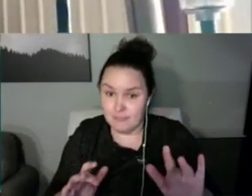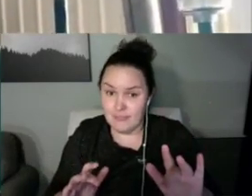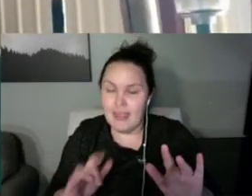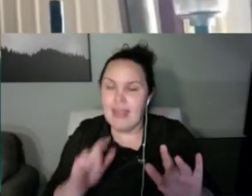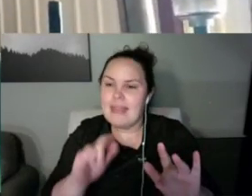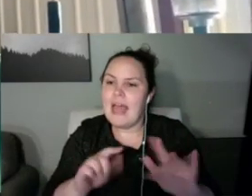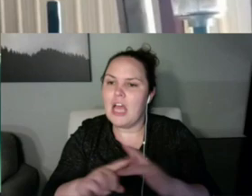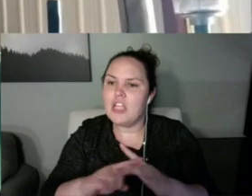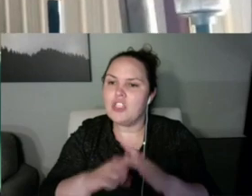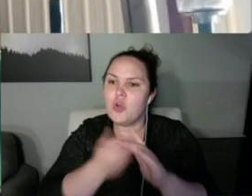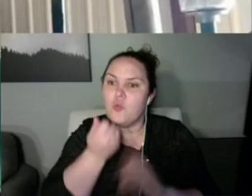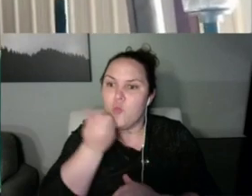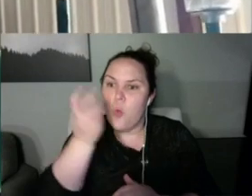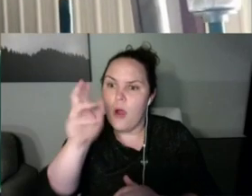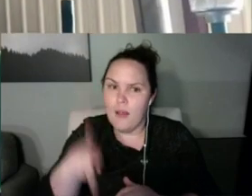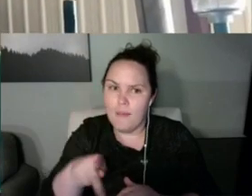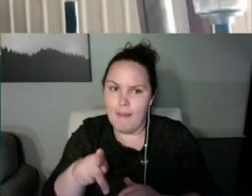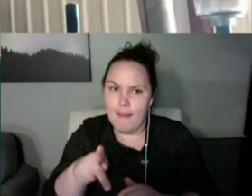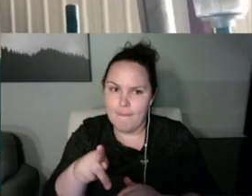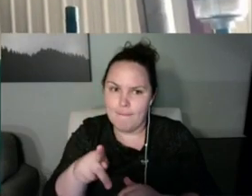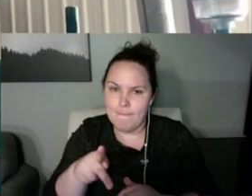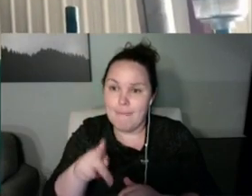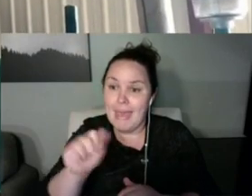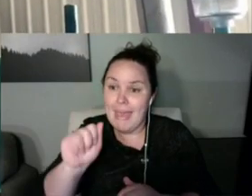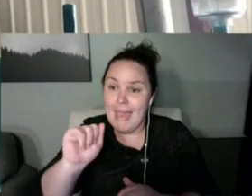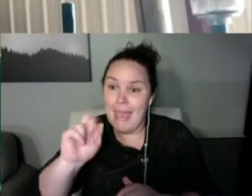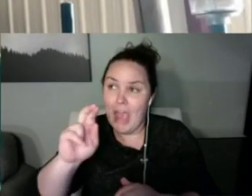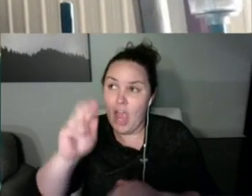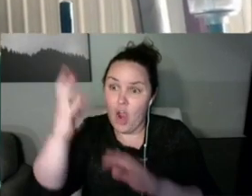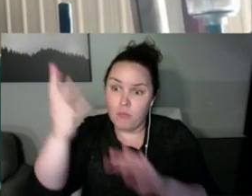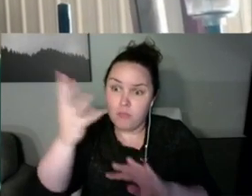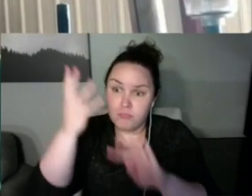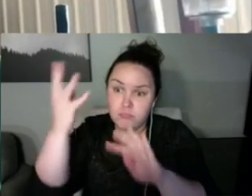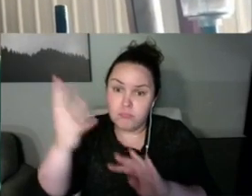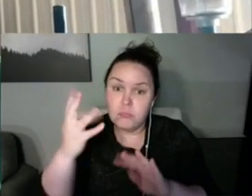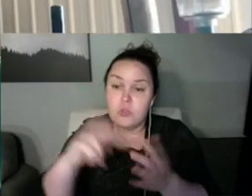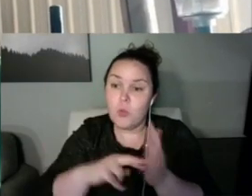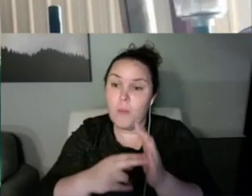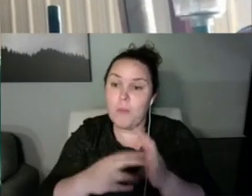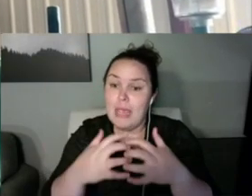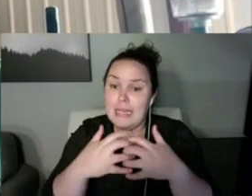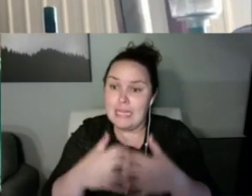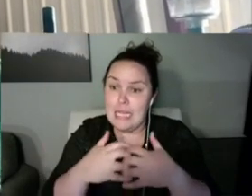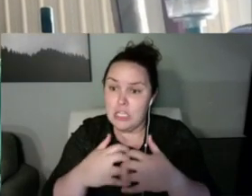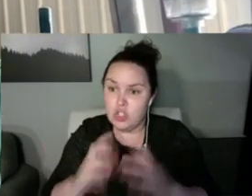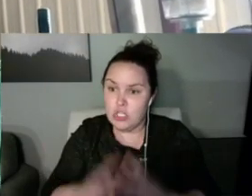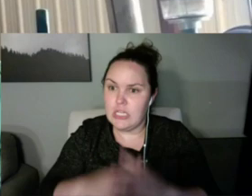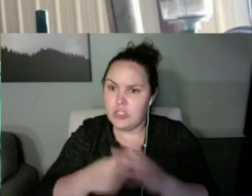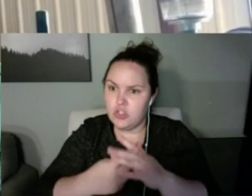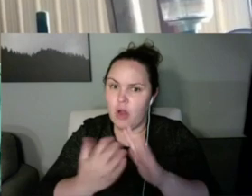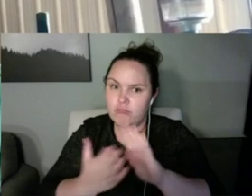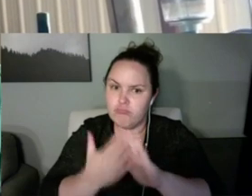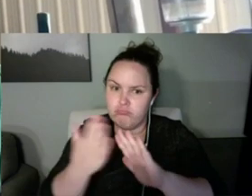And that warms up the air so the engine can start. So we're going to